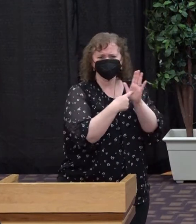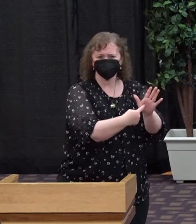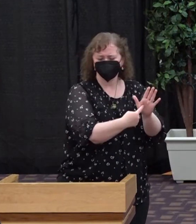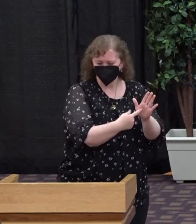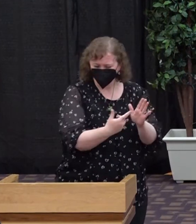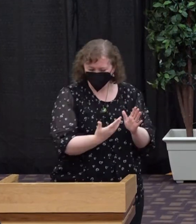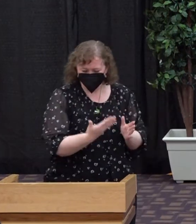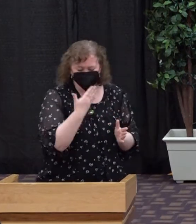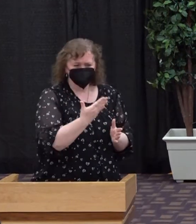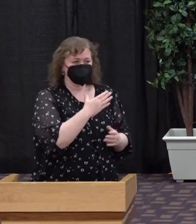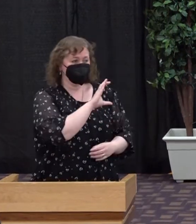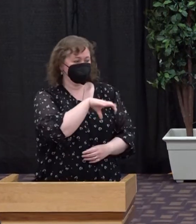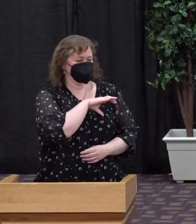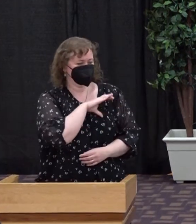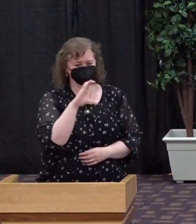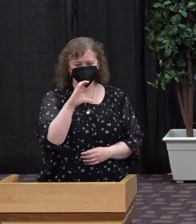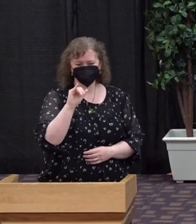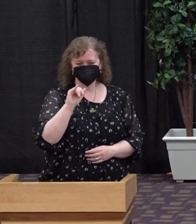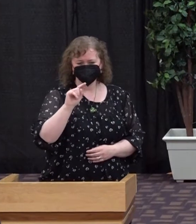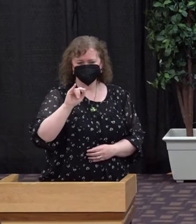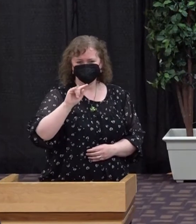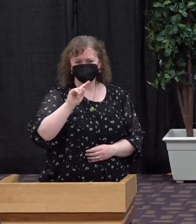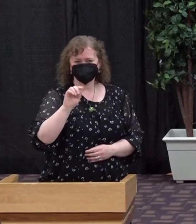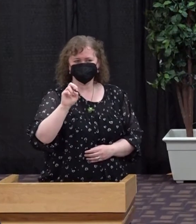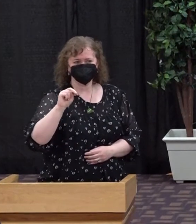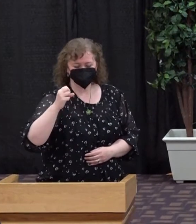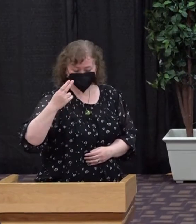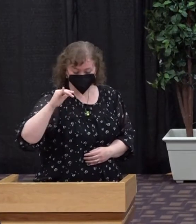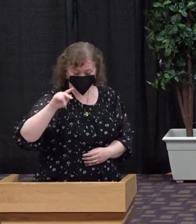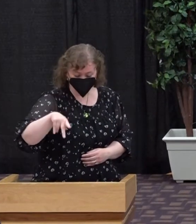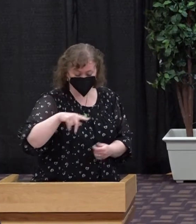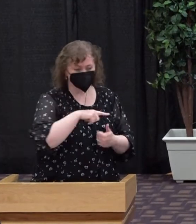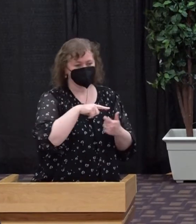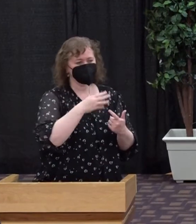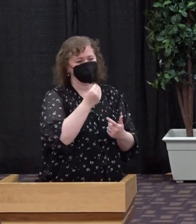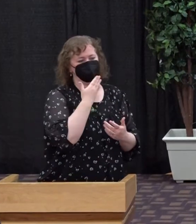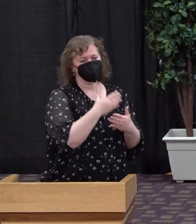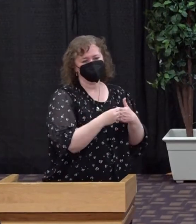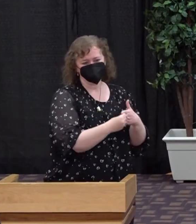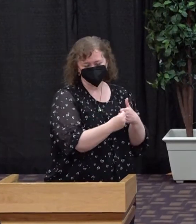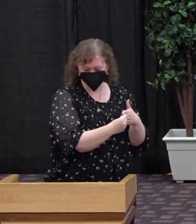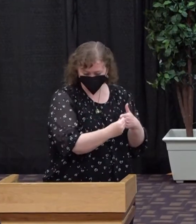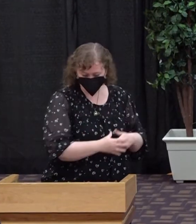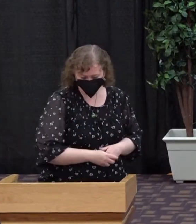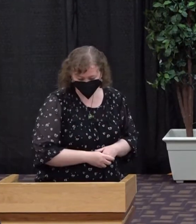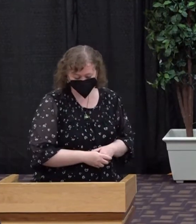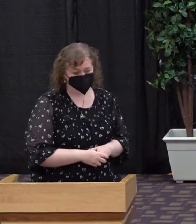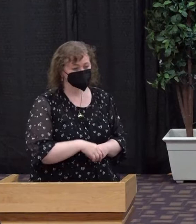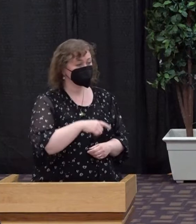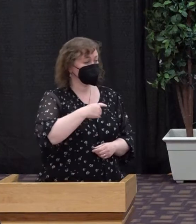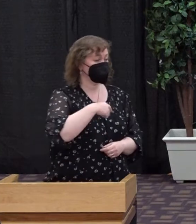We are to recommend a student who represents great citizenship, good leadership.